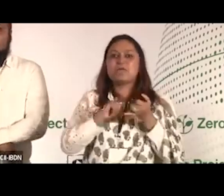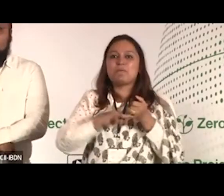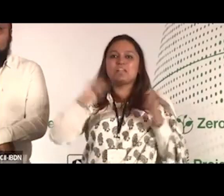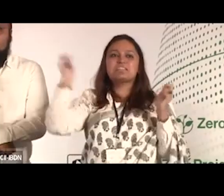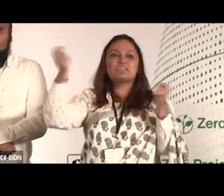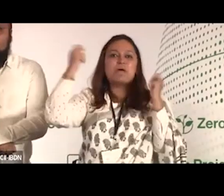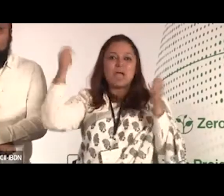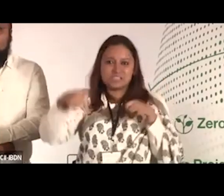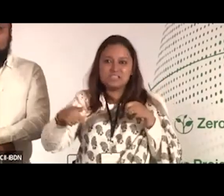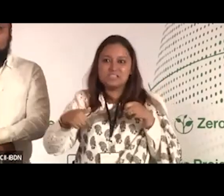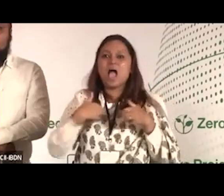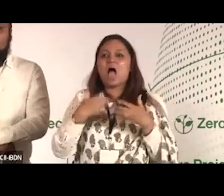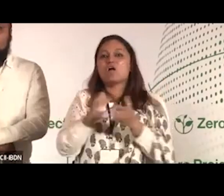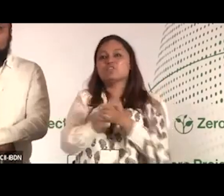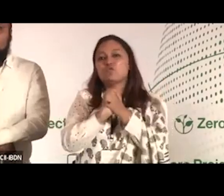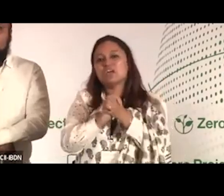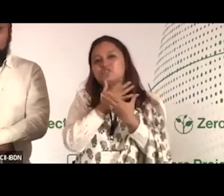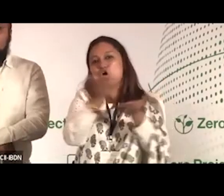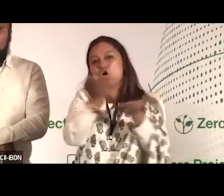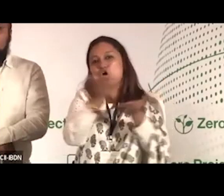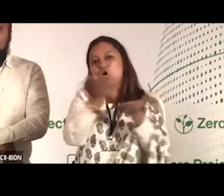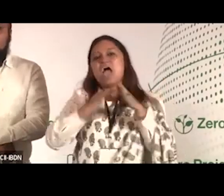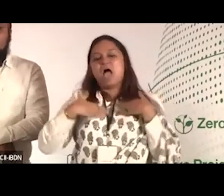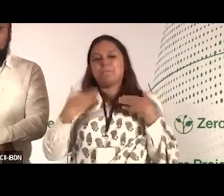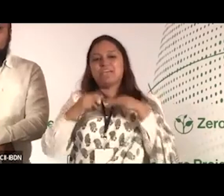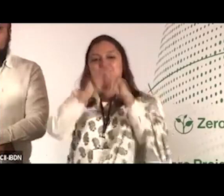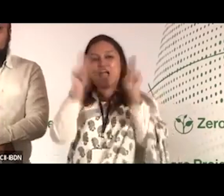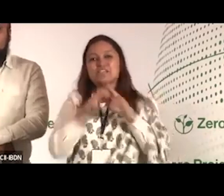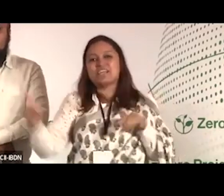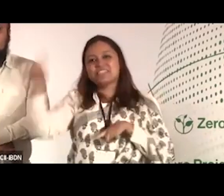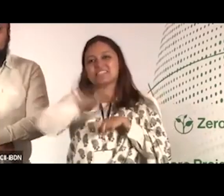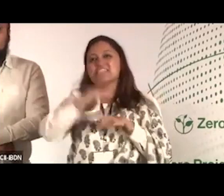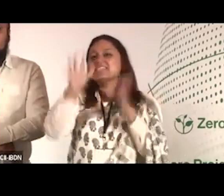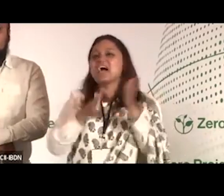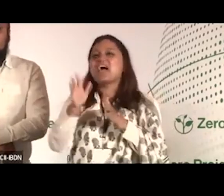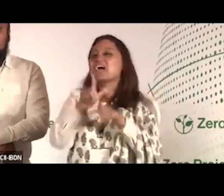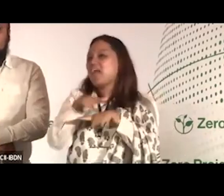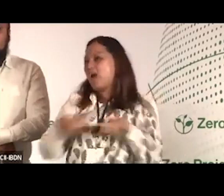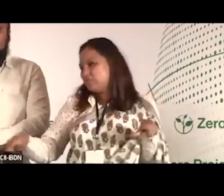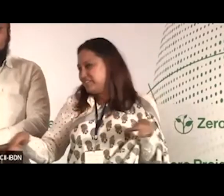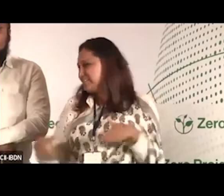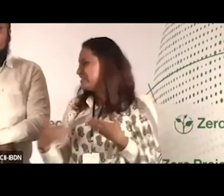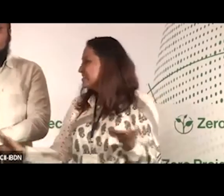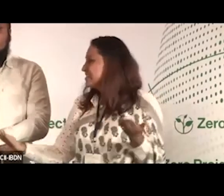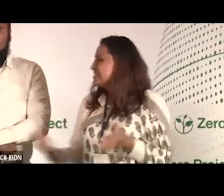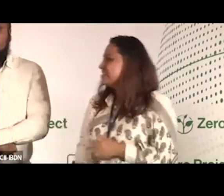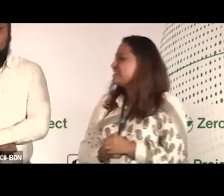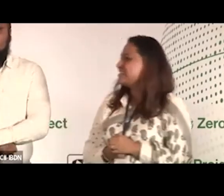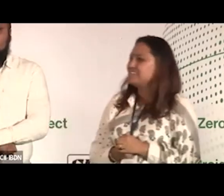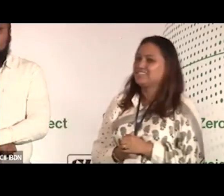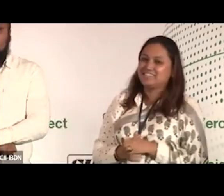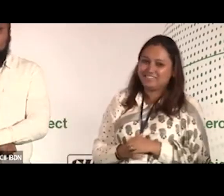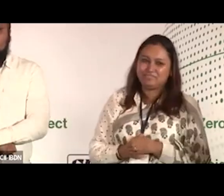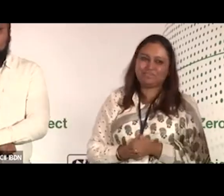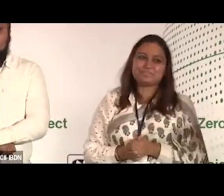The Deaf September month is known for that. So happy International Day of Sign Languages as well in 2010.